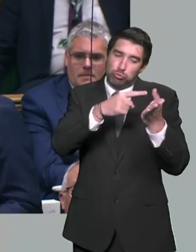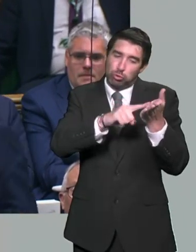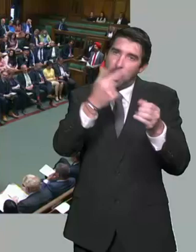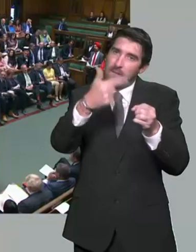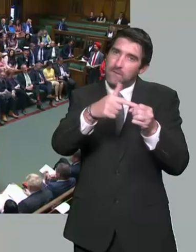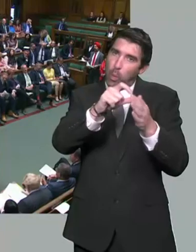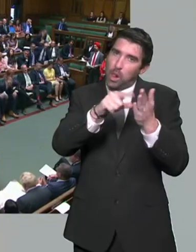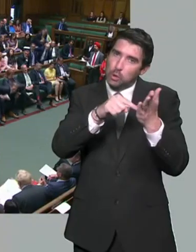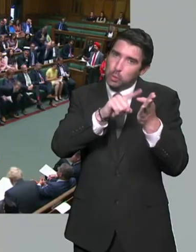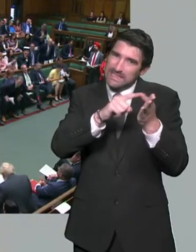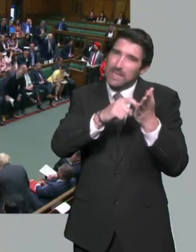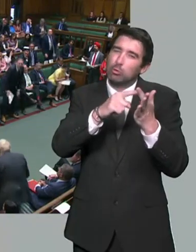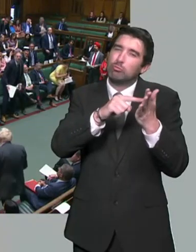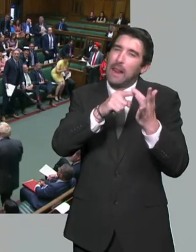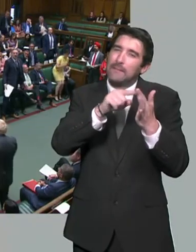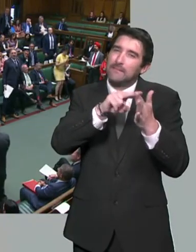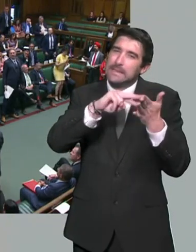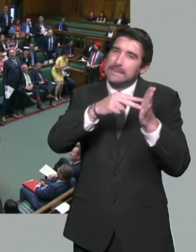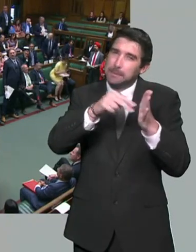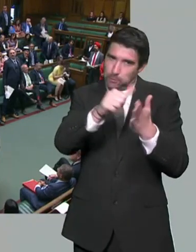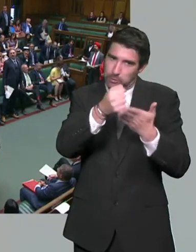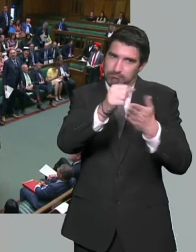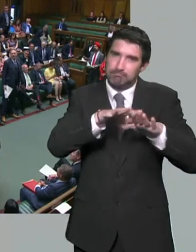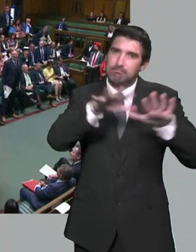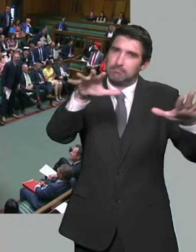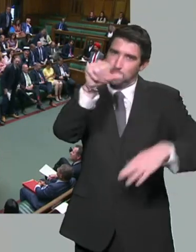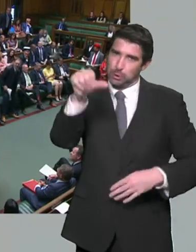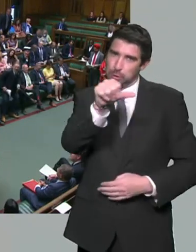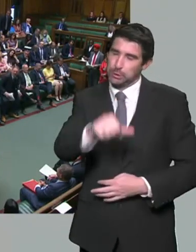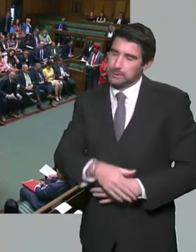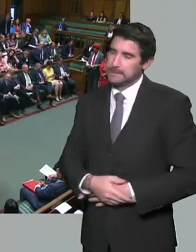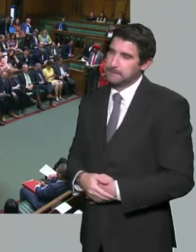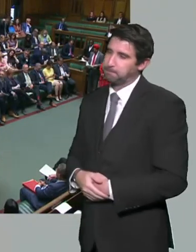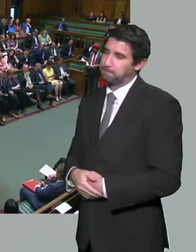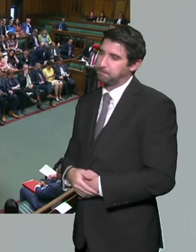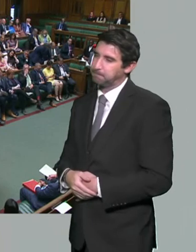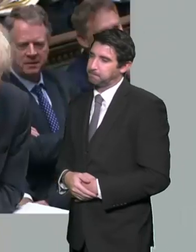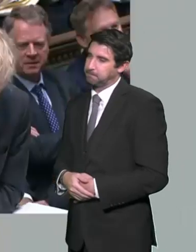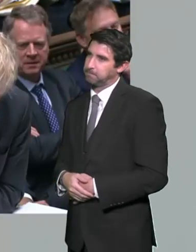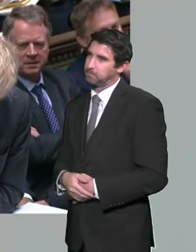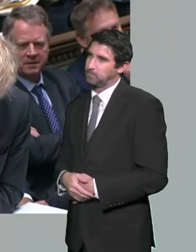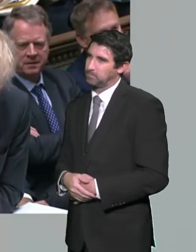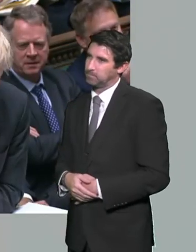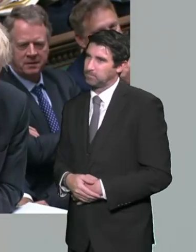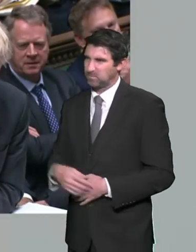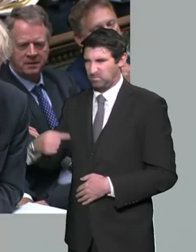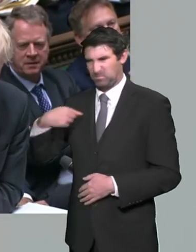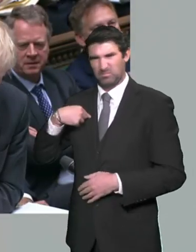The Prime Minister We cut fuel duty for everybody across the country by record sums.